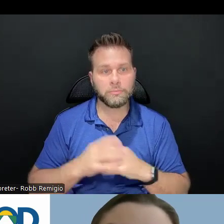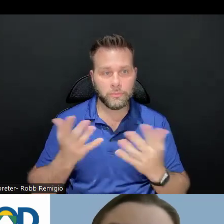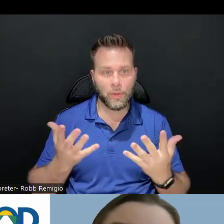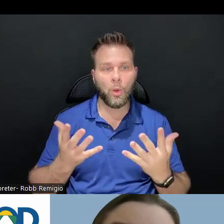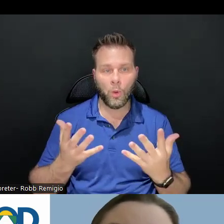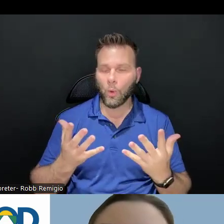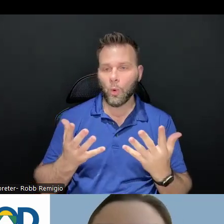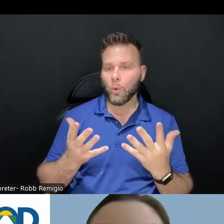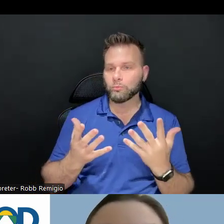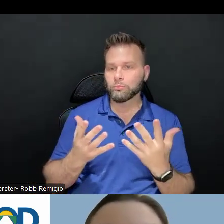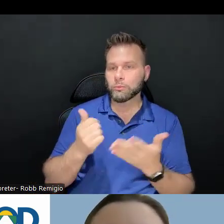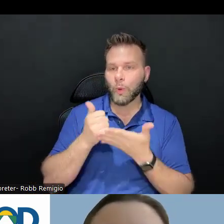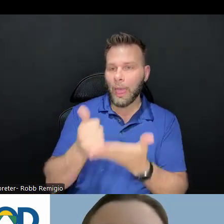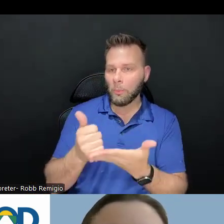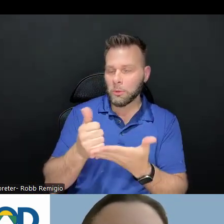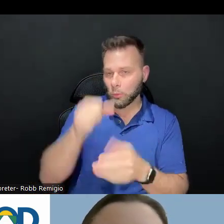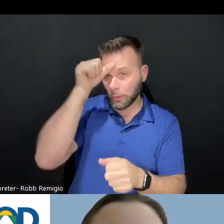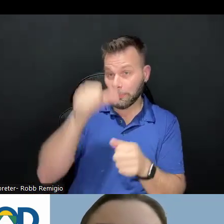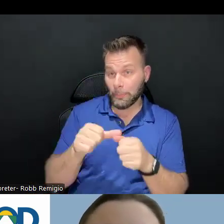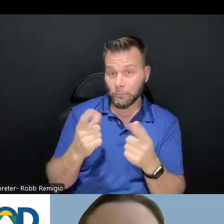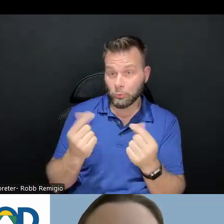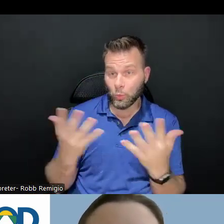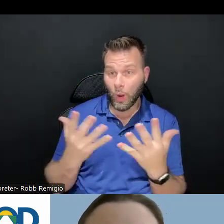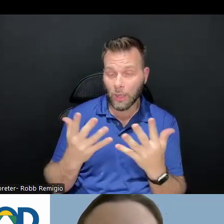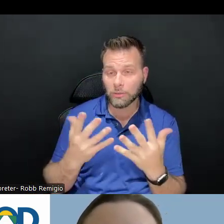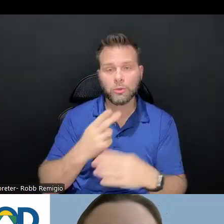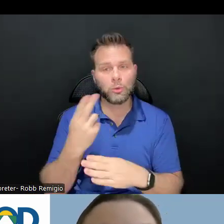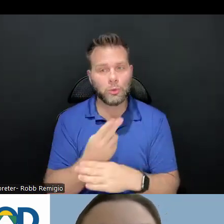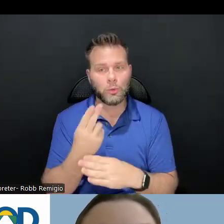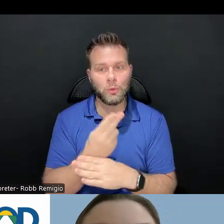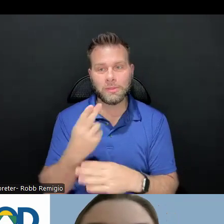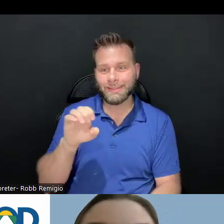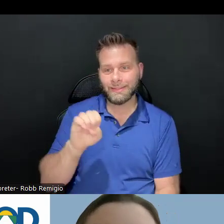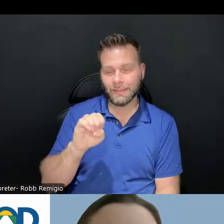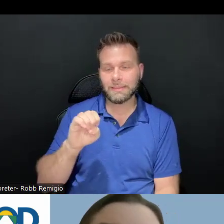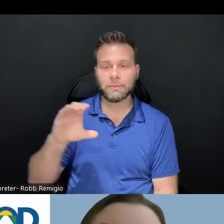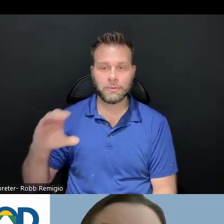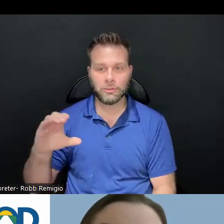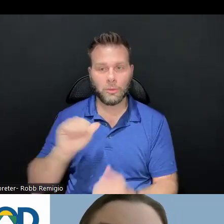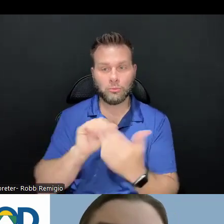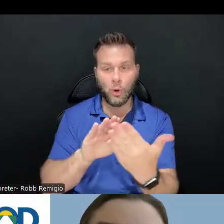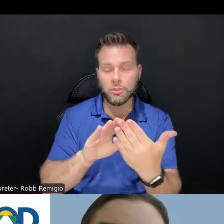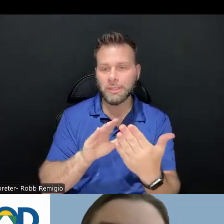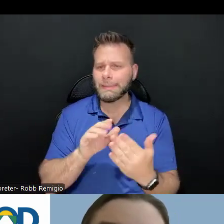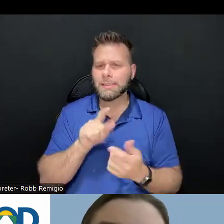So kind of a little rule of thumb you can follow is to utilize the effective communication approach in